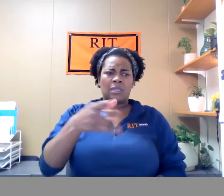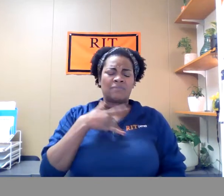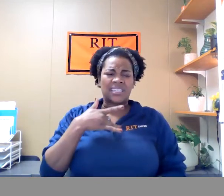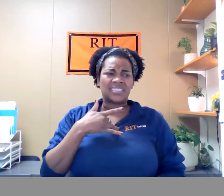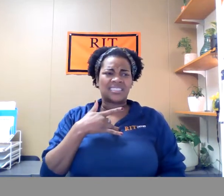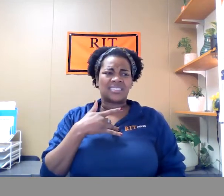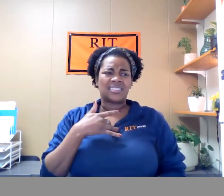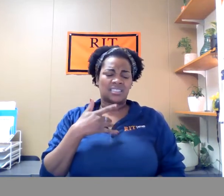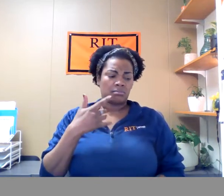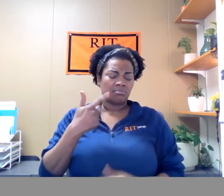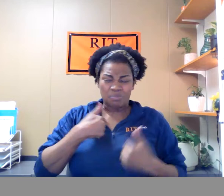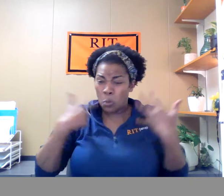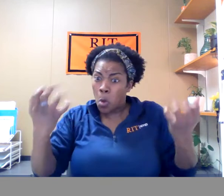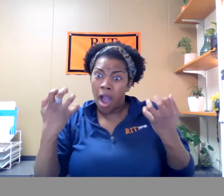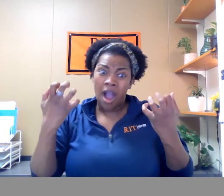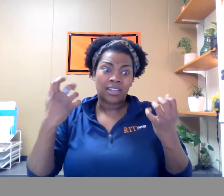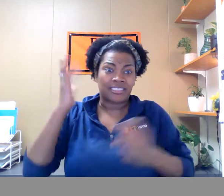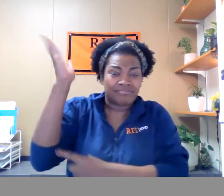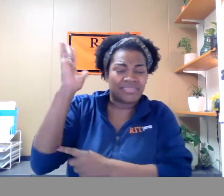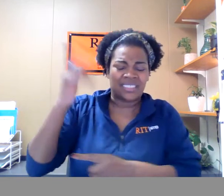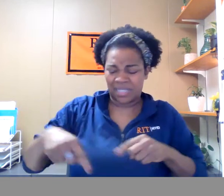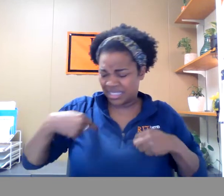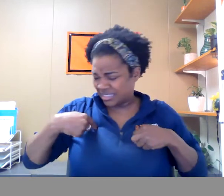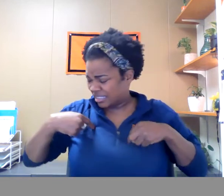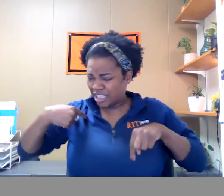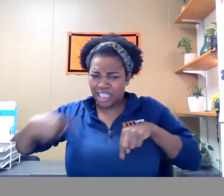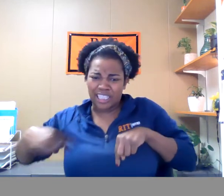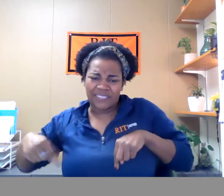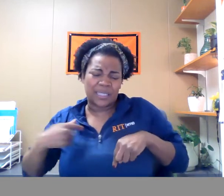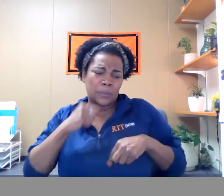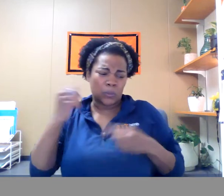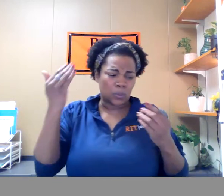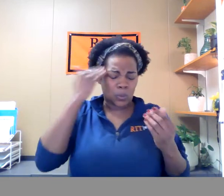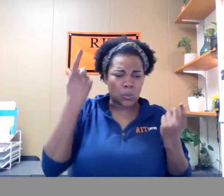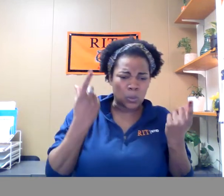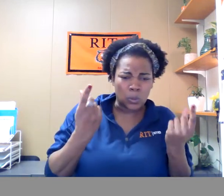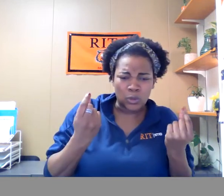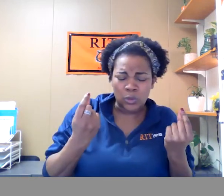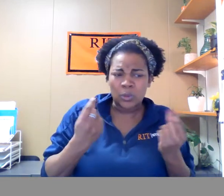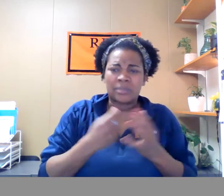to this video so you can watch it. And, you know, you might think,